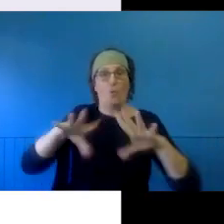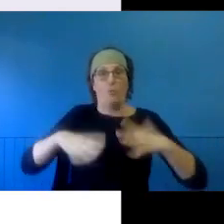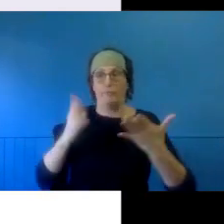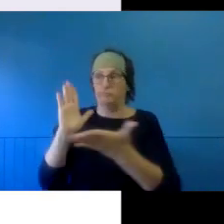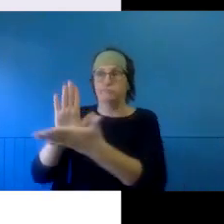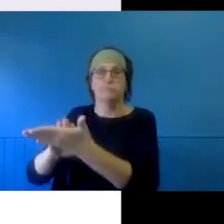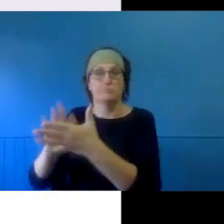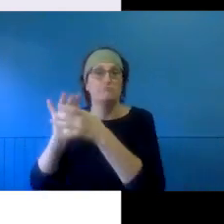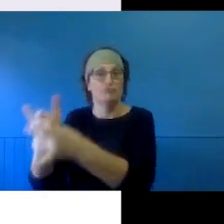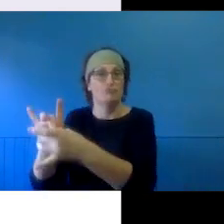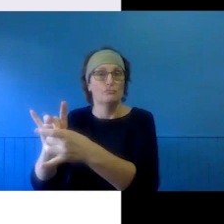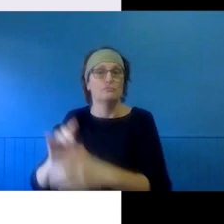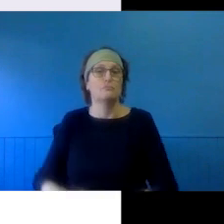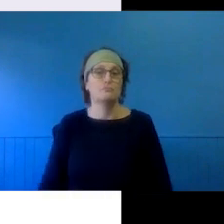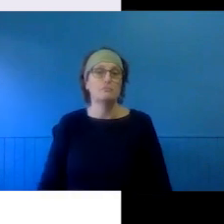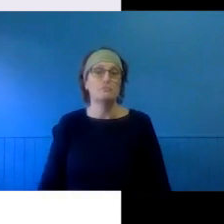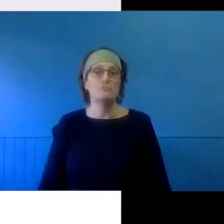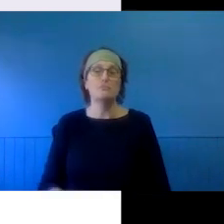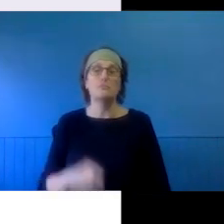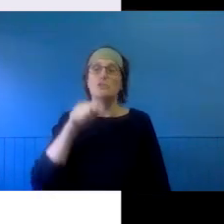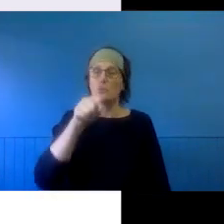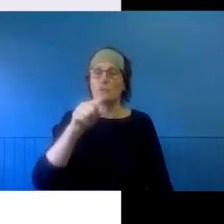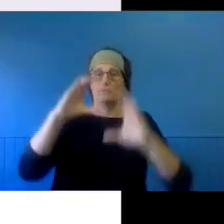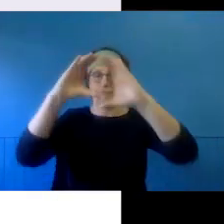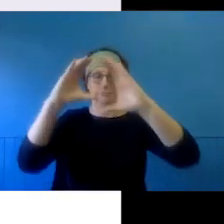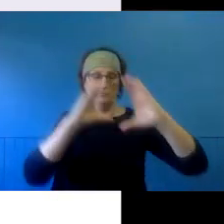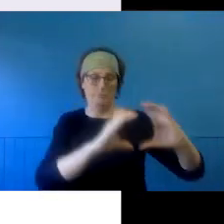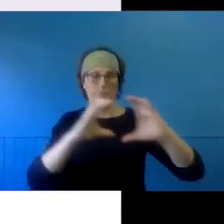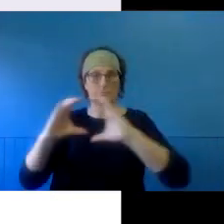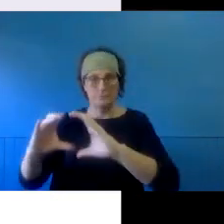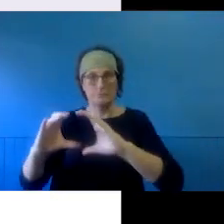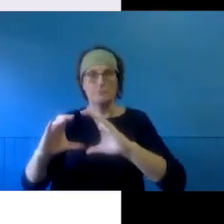here, a framework for protection and strategy would include knowing about